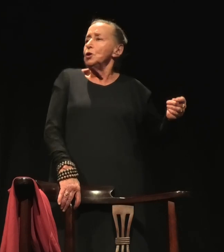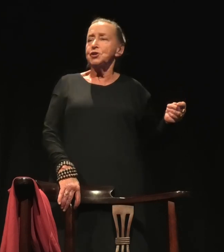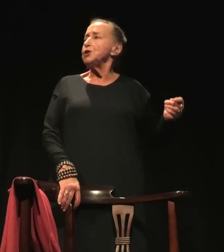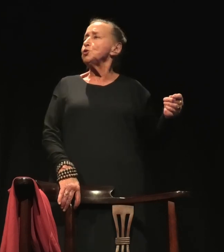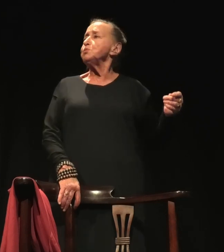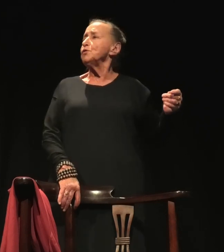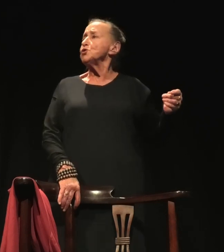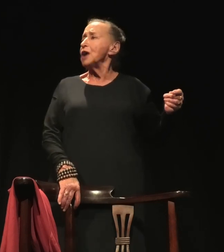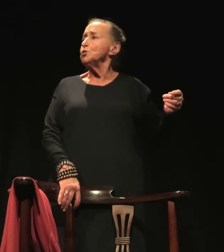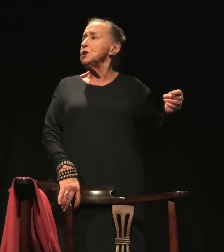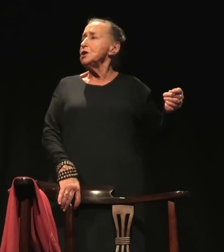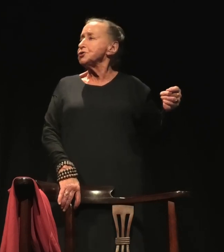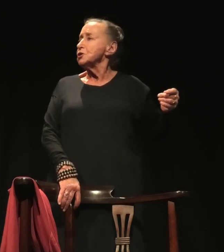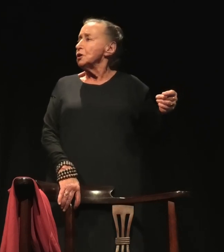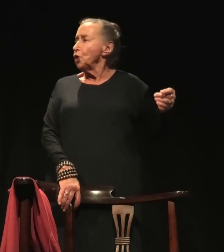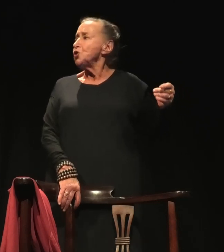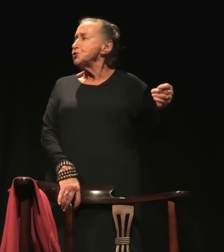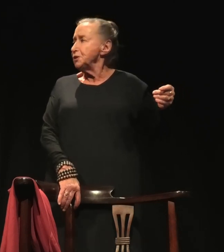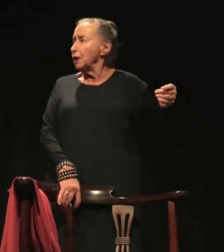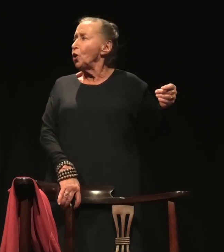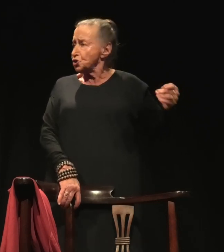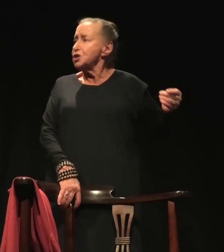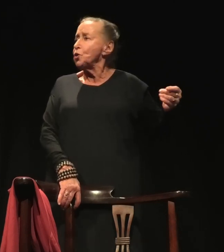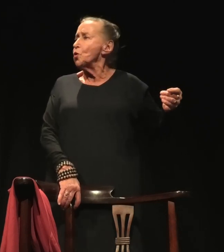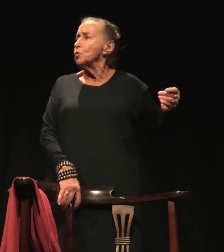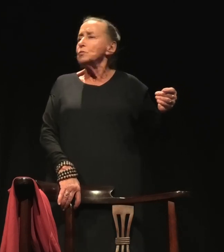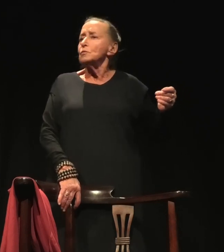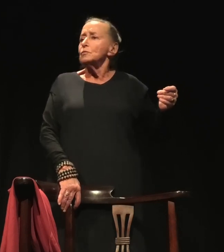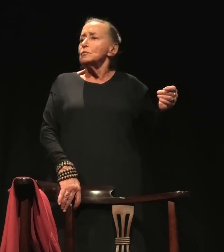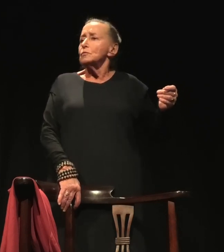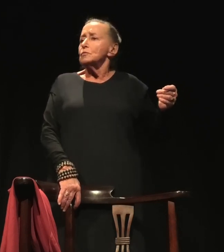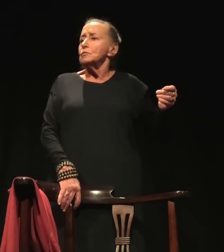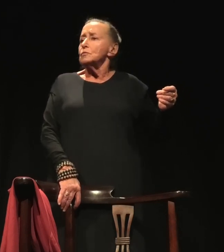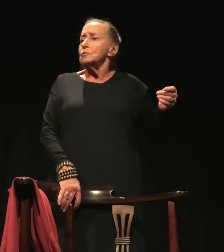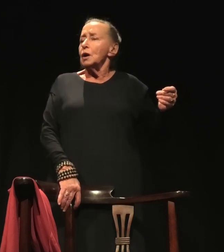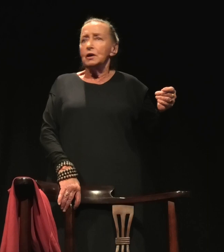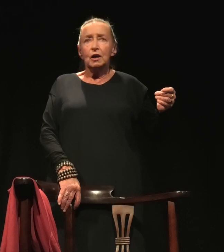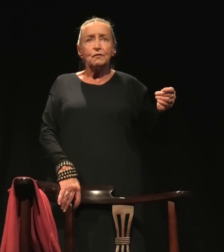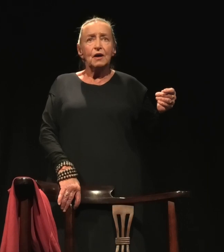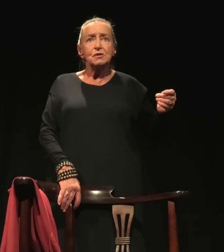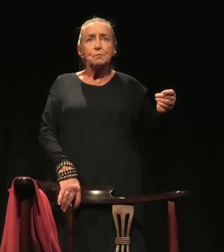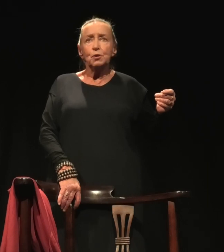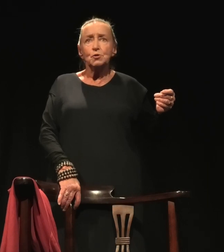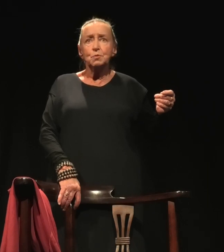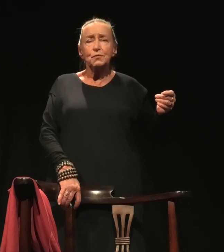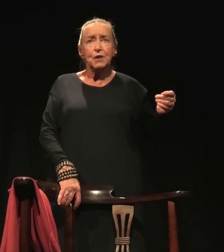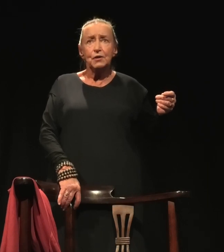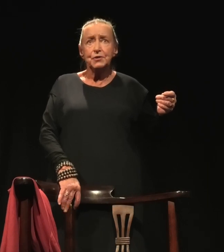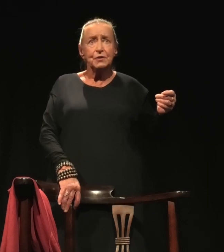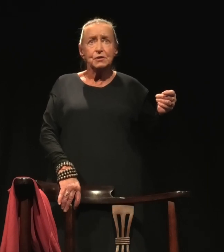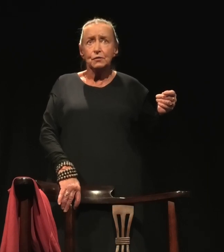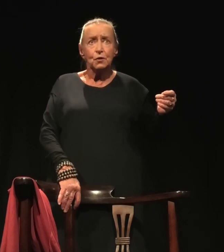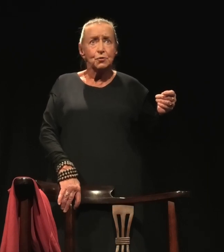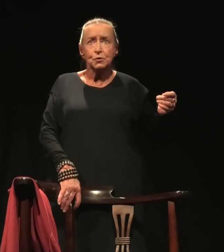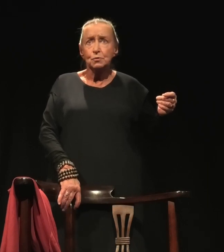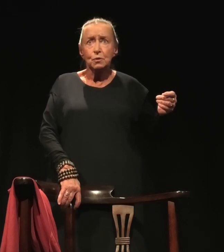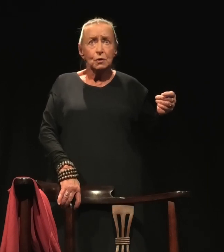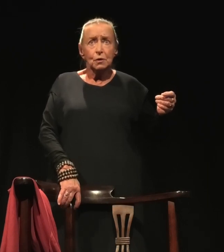please, if your beak's dear to you, then stop that noise!" Gerwazy heard the threat but paid no heed.